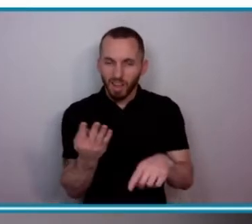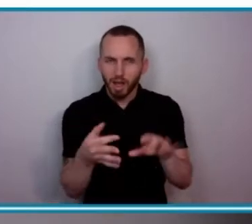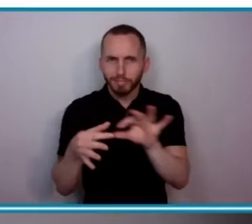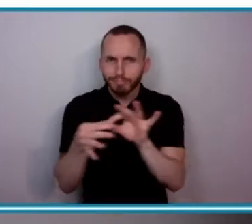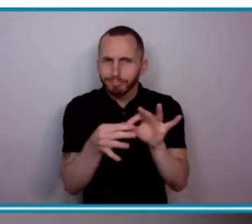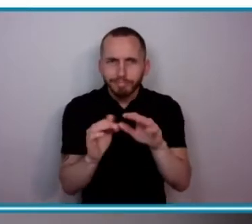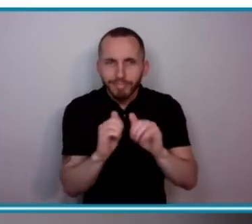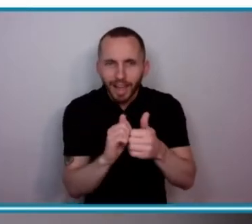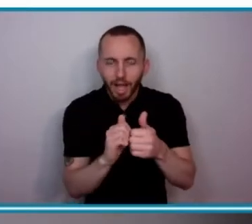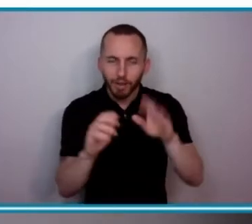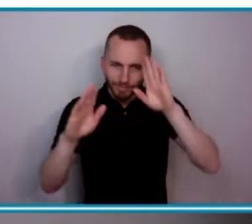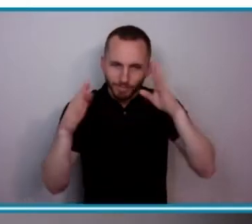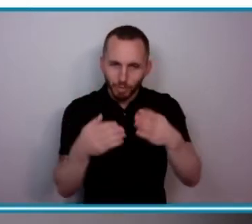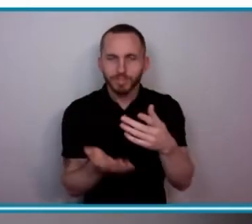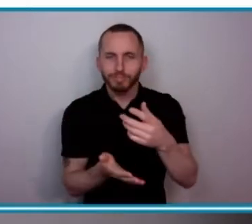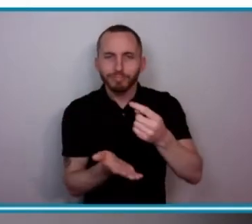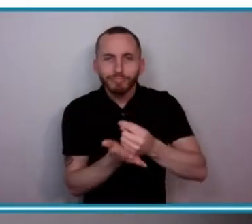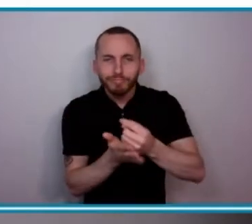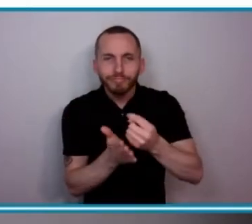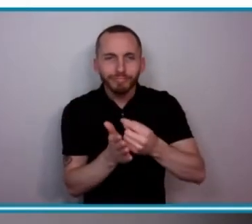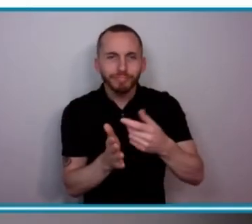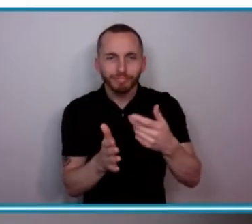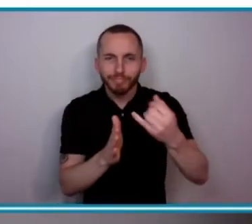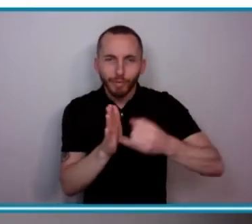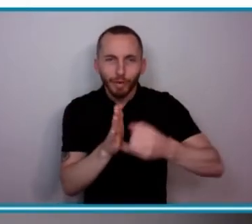What role do the arts have in your own lives?